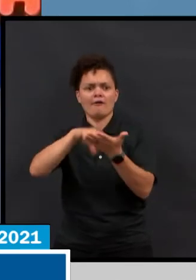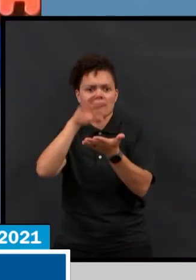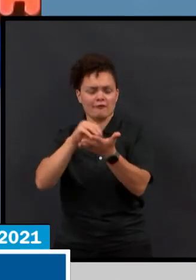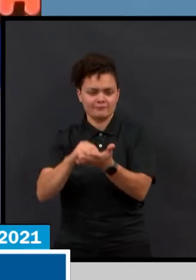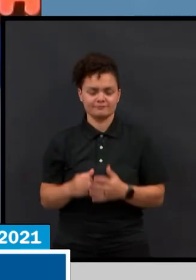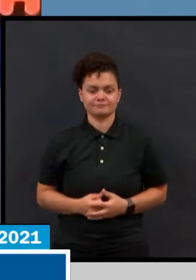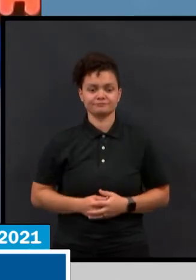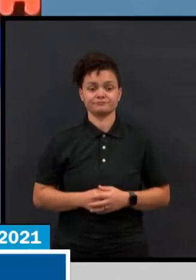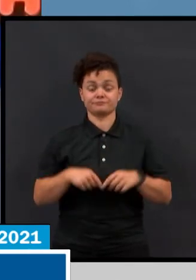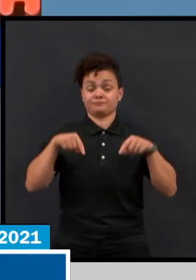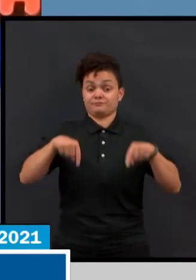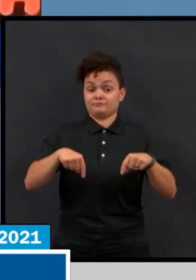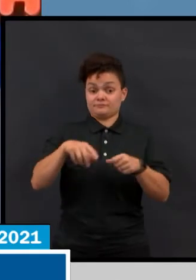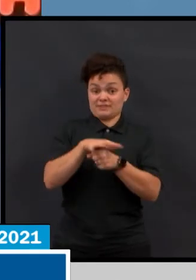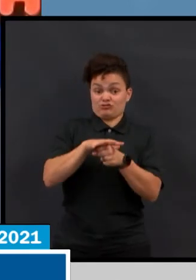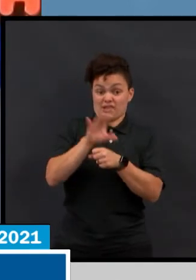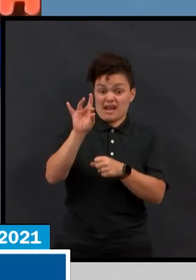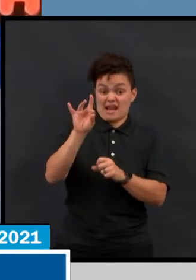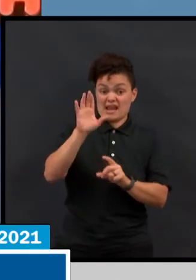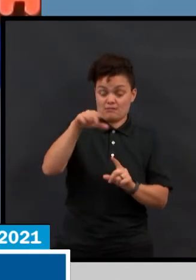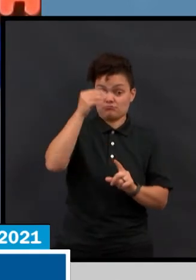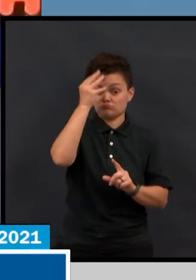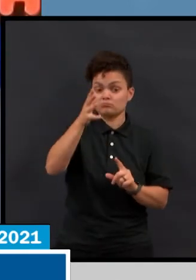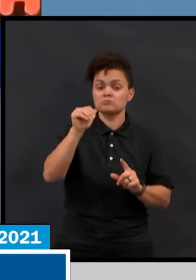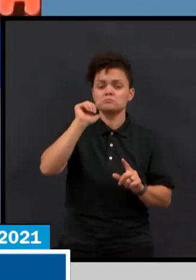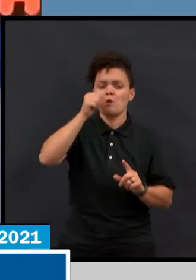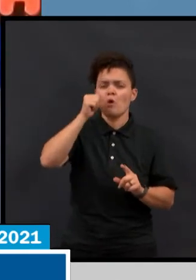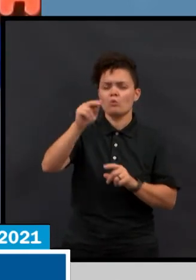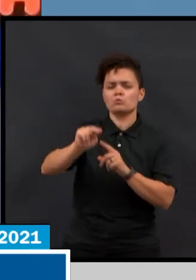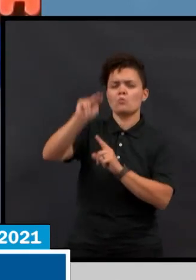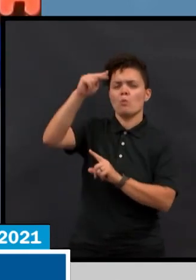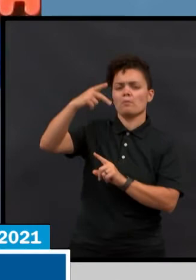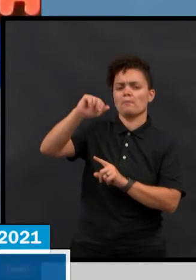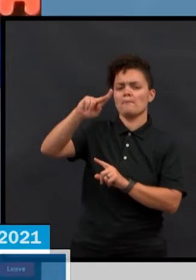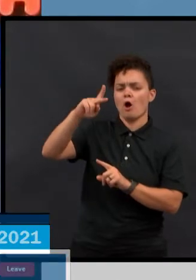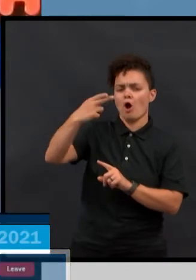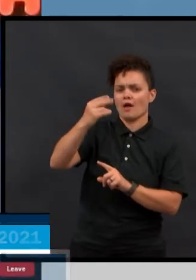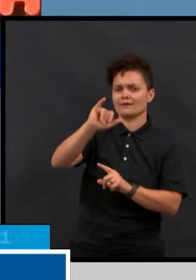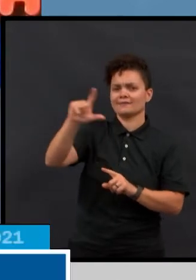in north park hill where we are celebrating the ribbon cutting of denver's latest public park